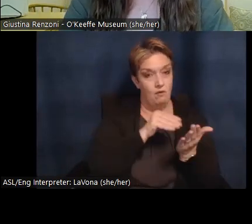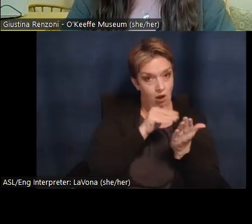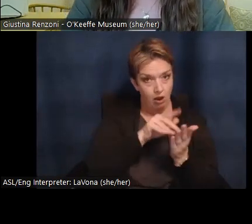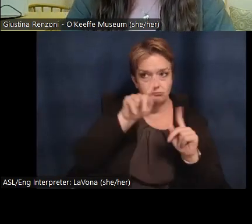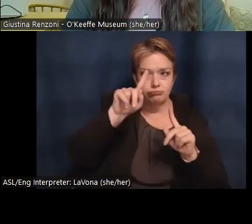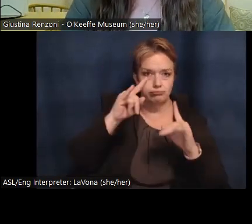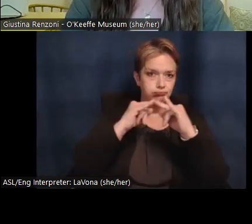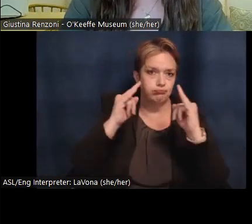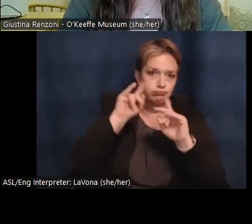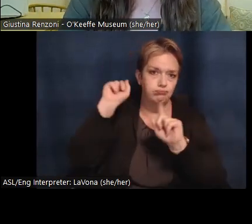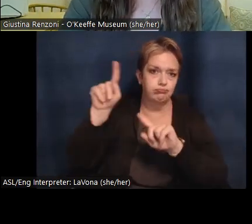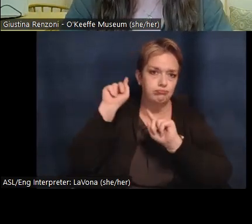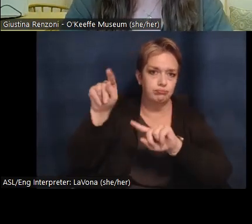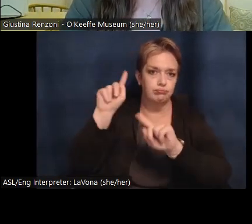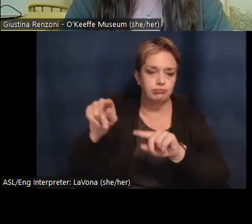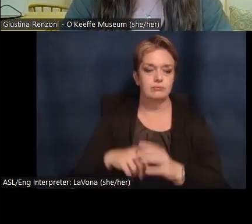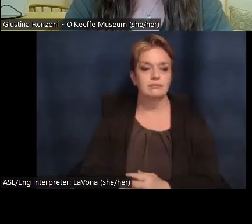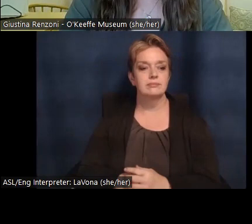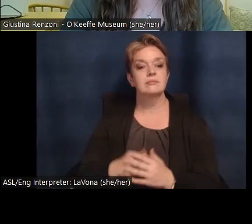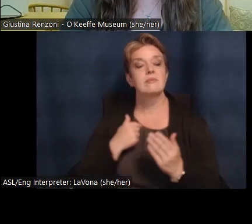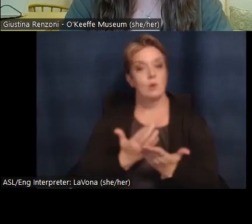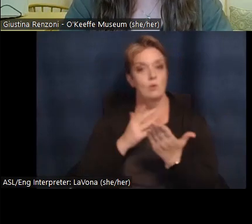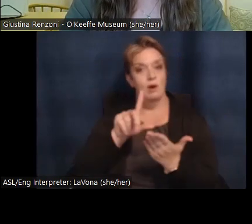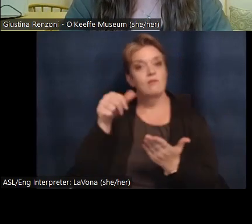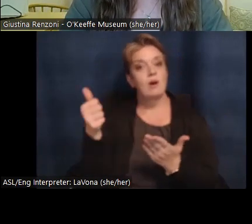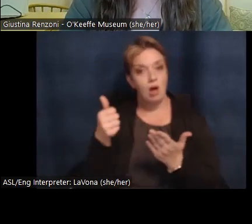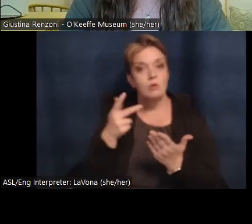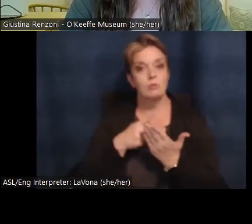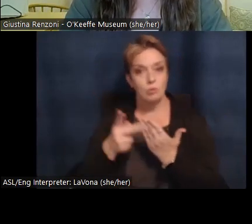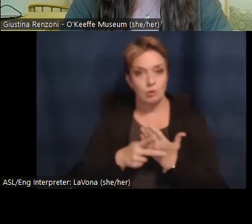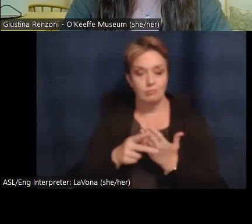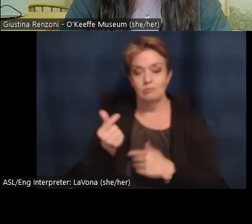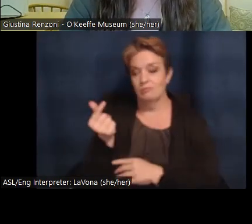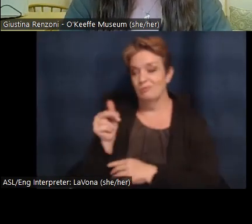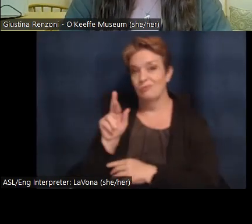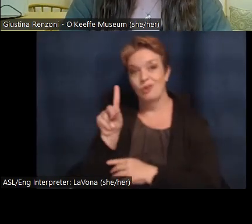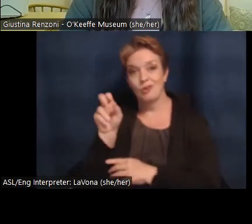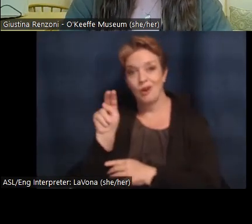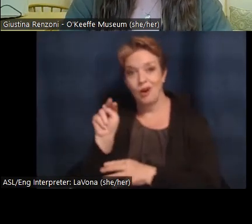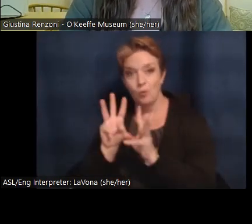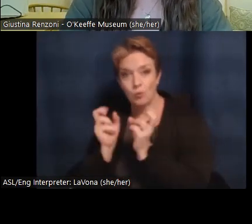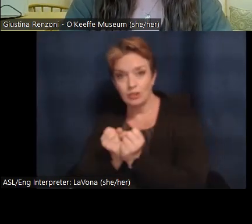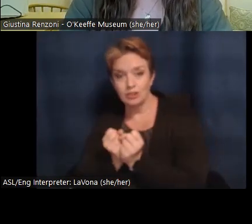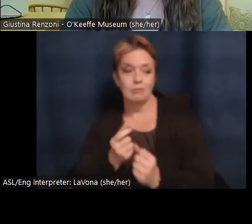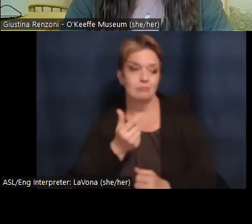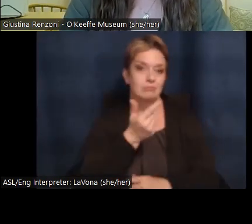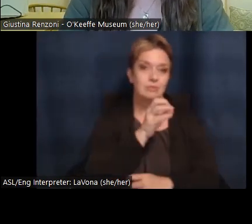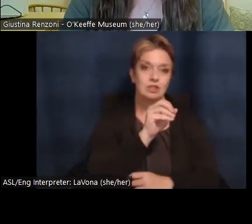We also offer other programs here, such as garden workshops, geology, hikes, watercolor classes, and film screenings.